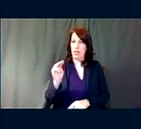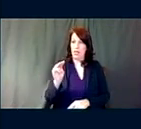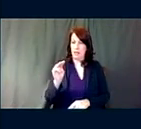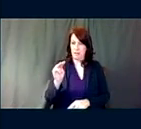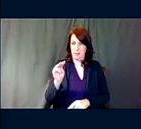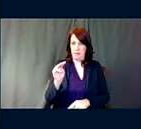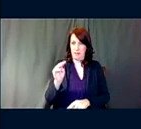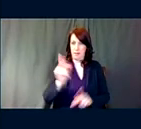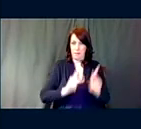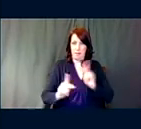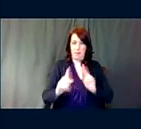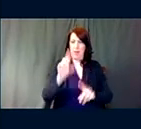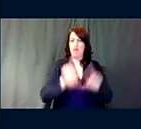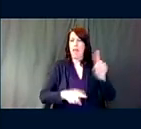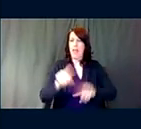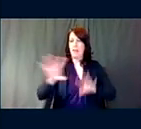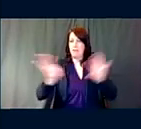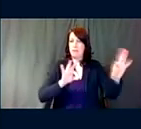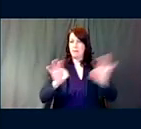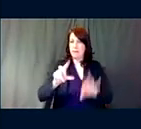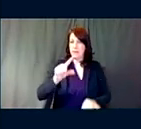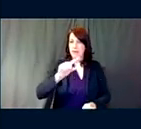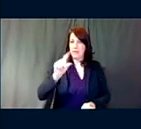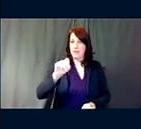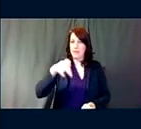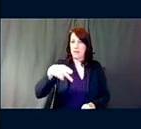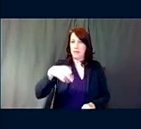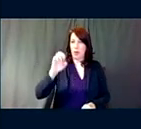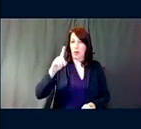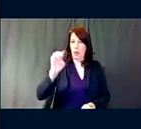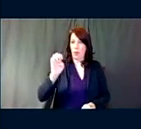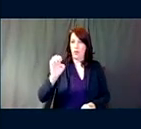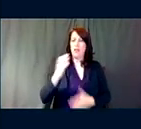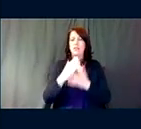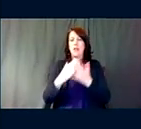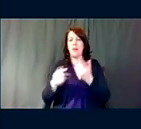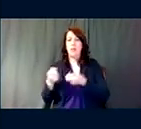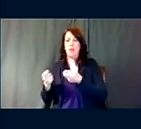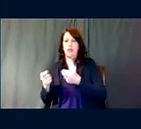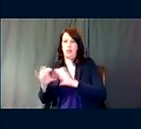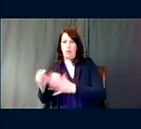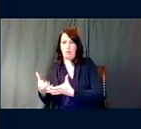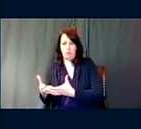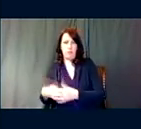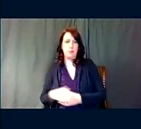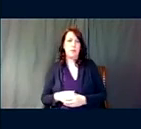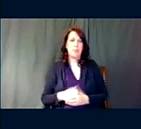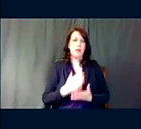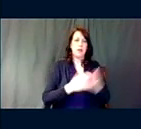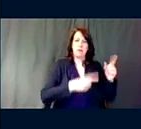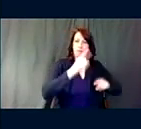MILLION PEOPLE IN RANDOMLY SELECTED ZIP CODES, WE LEFT A FEW ZIP CODES AS CONTROL.